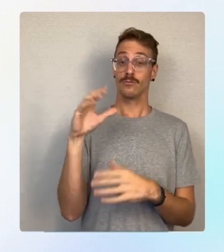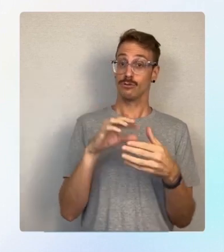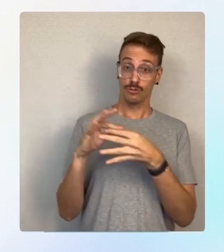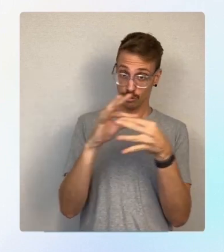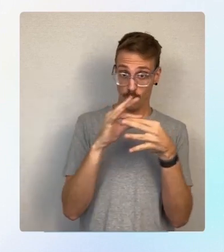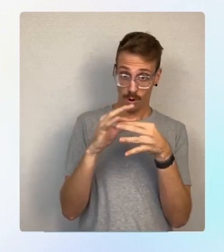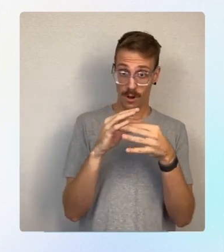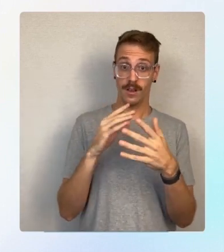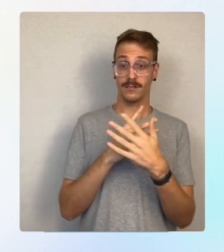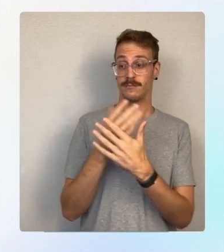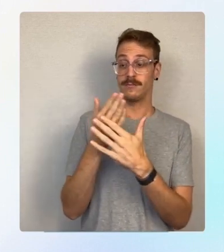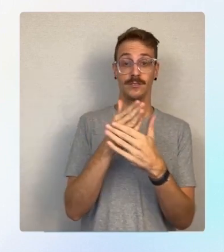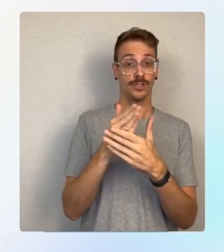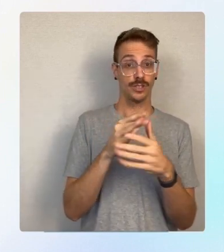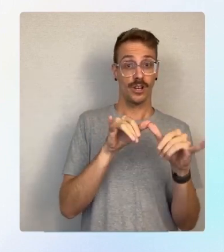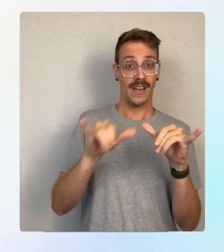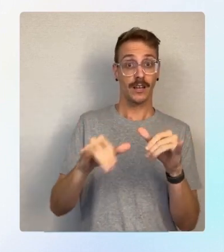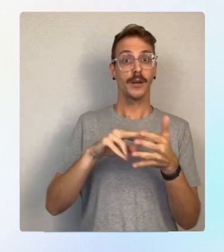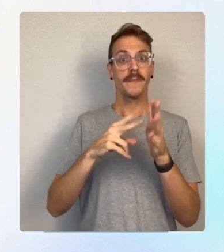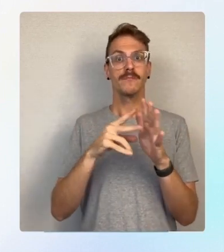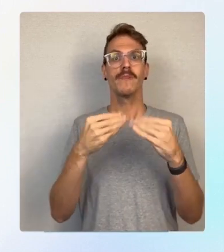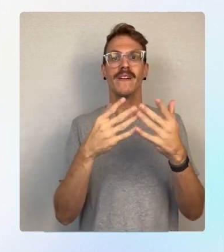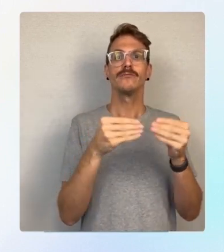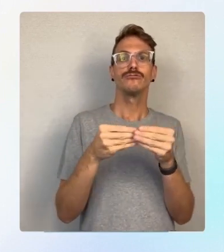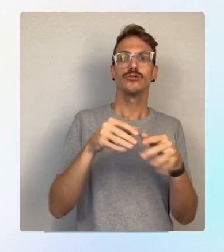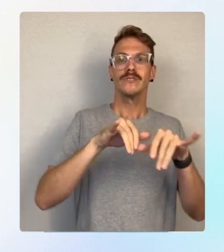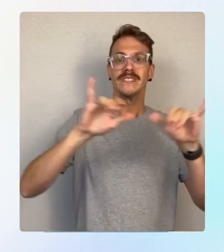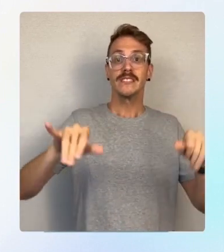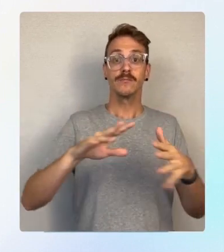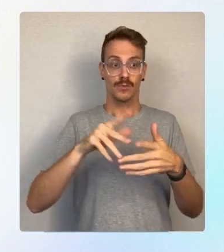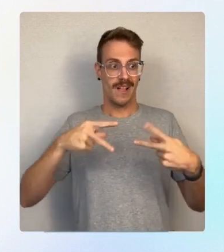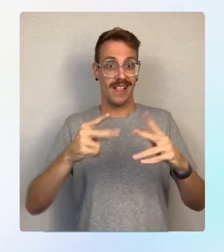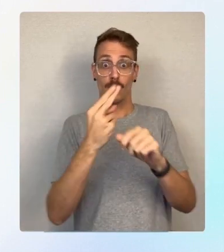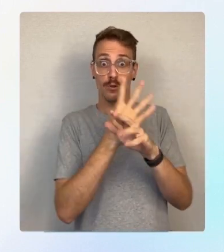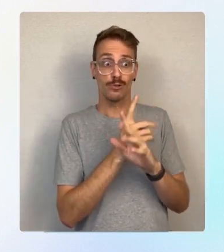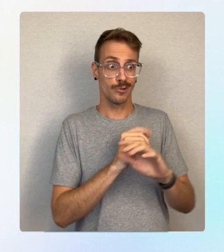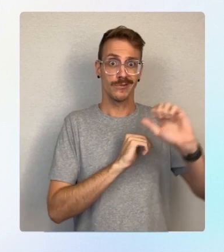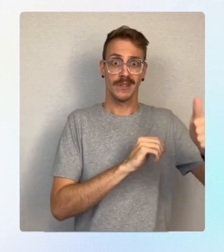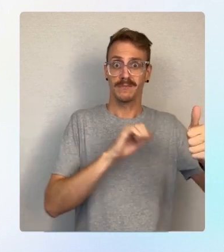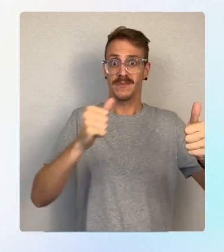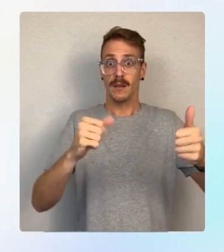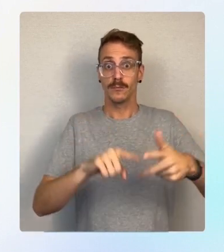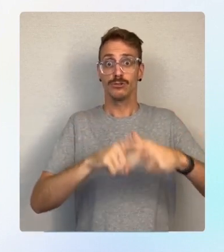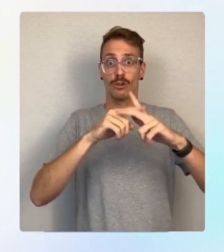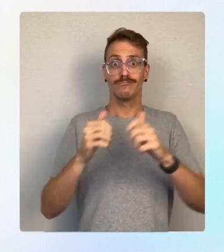by providing additional methods that allow users to start co-located sessions. You get new APIs to save